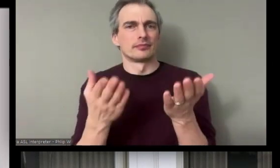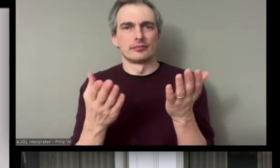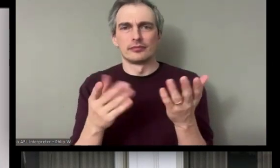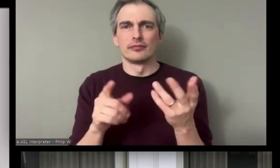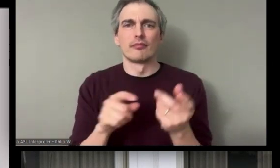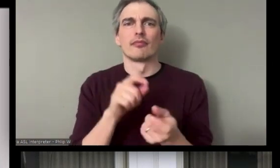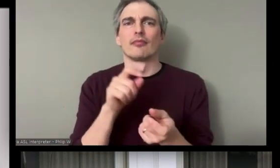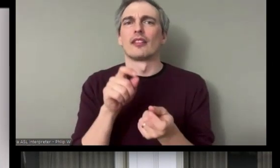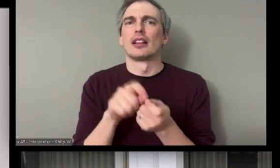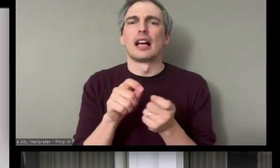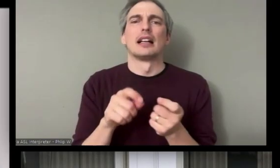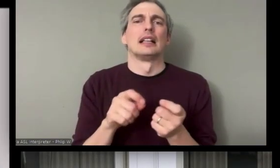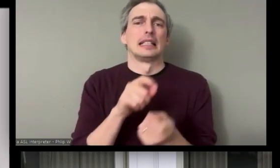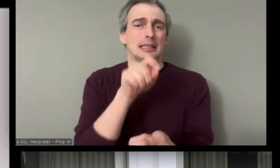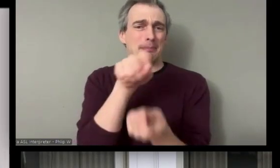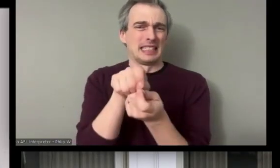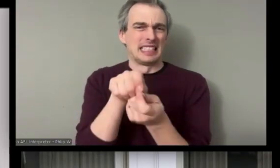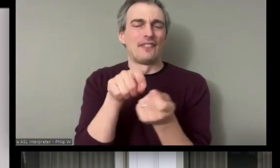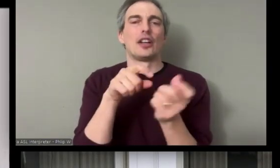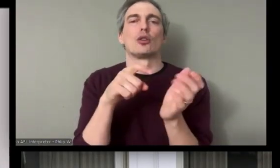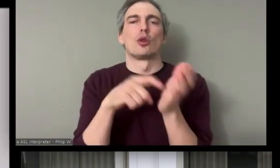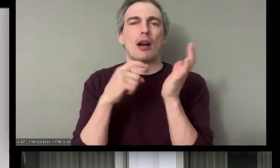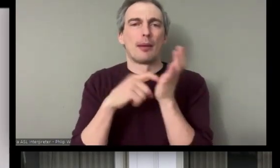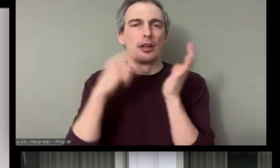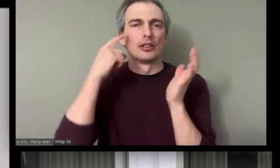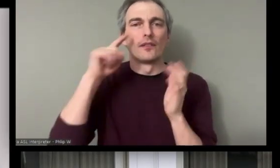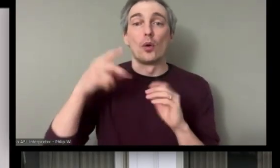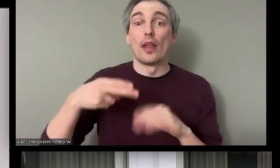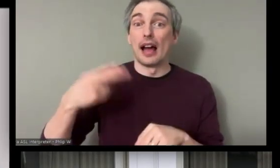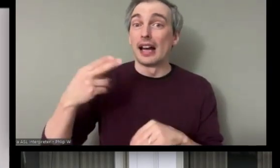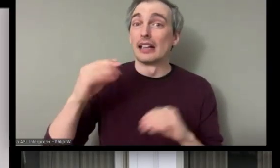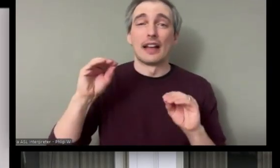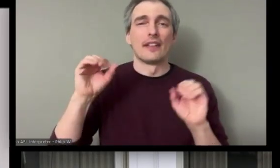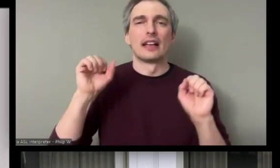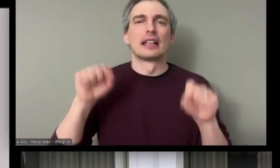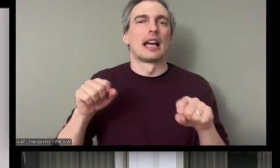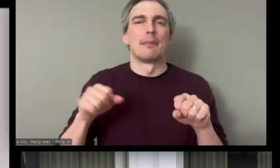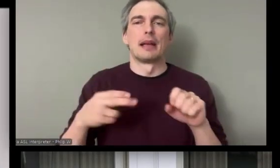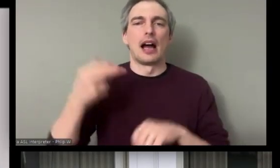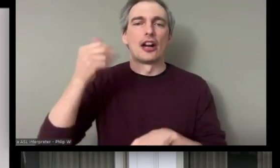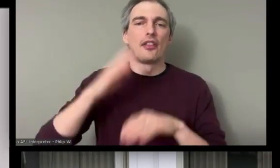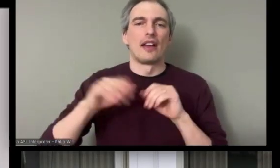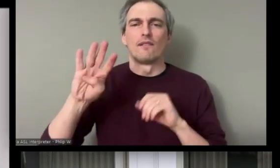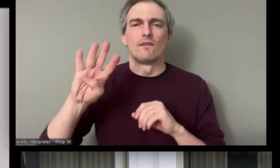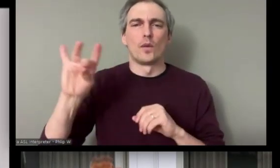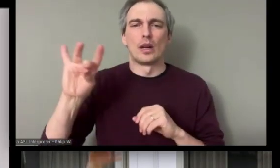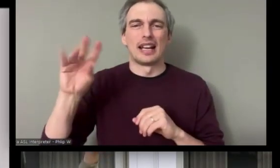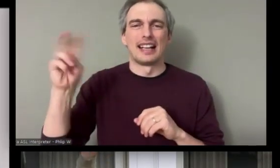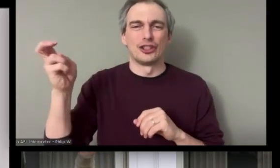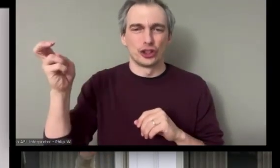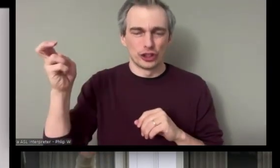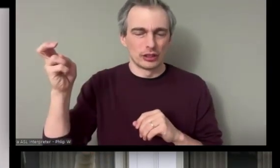Nothing can be over 48 inches high. So, like, the hand motion is like... Not having an assumption